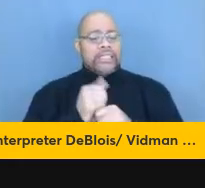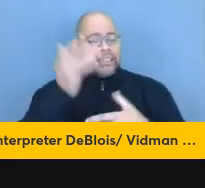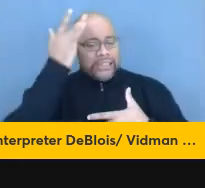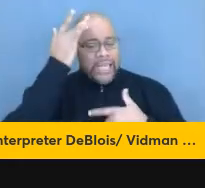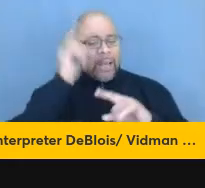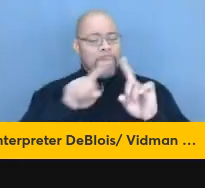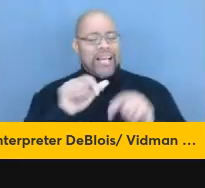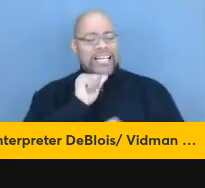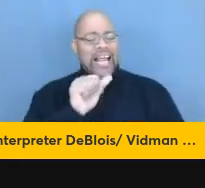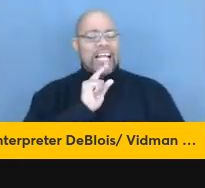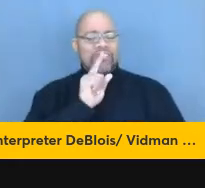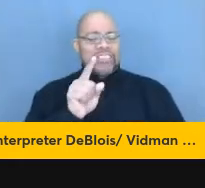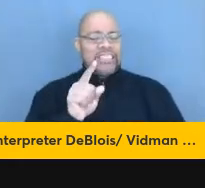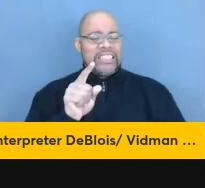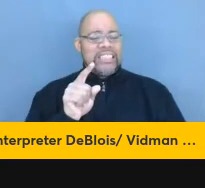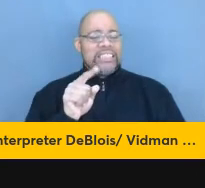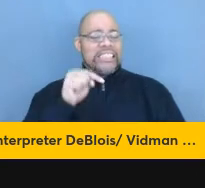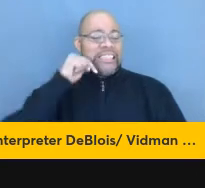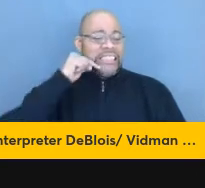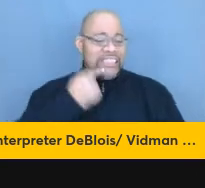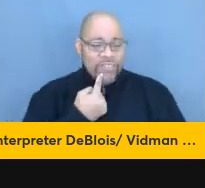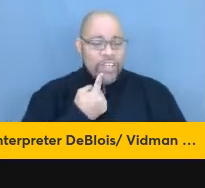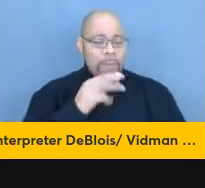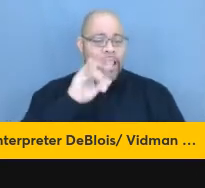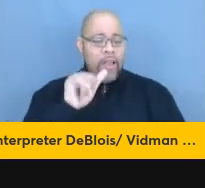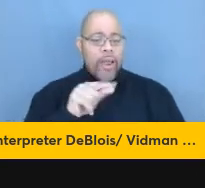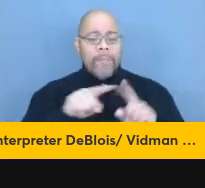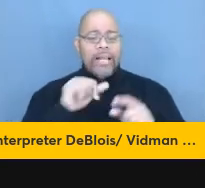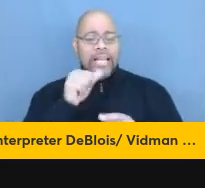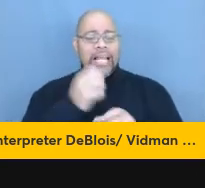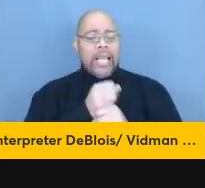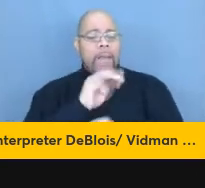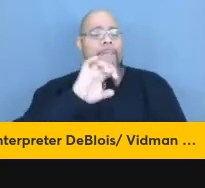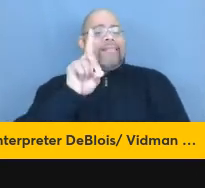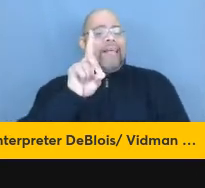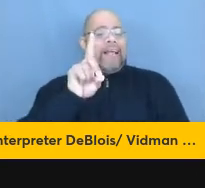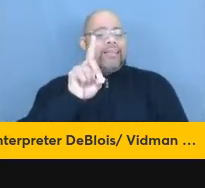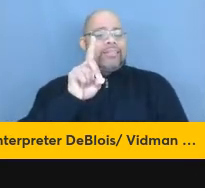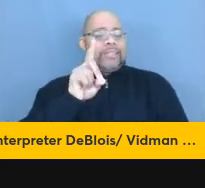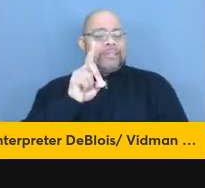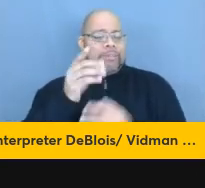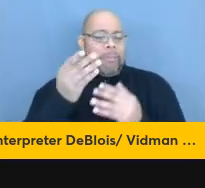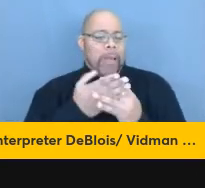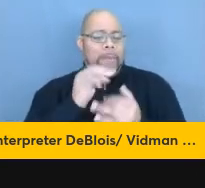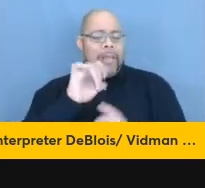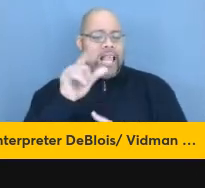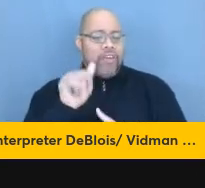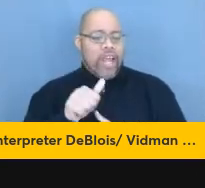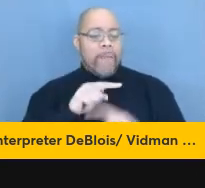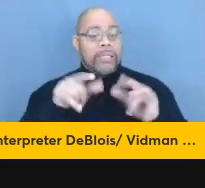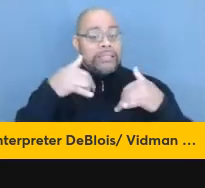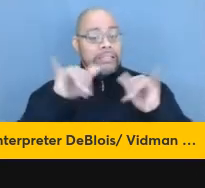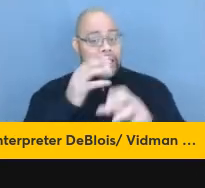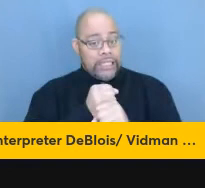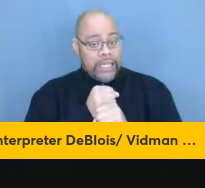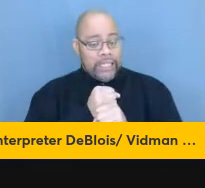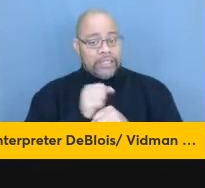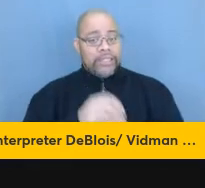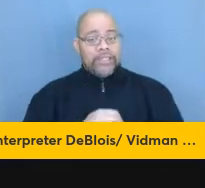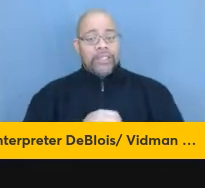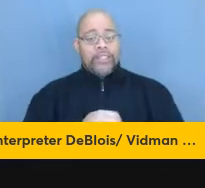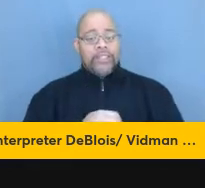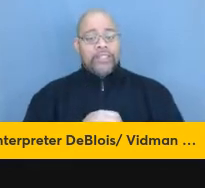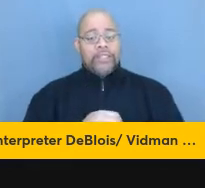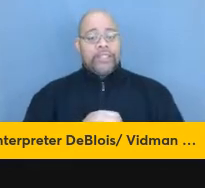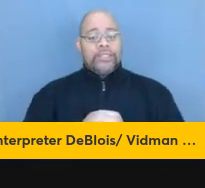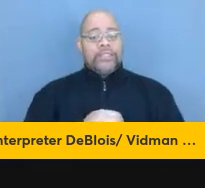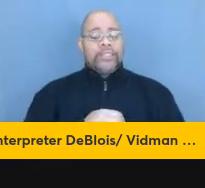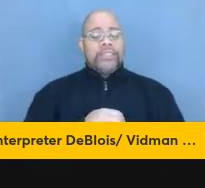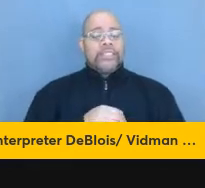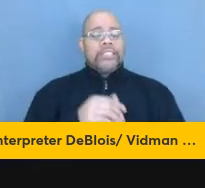not getting severe malaria, neither are they getting mild malaria, what they still get is asymptomatic infections, which